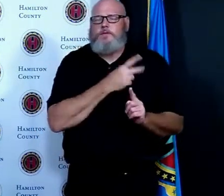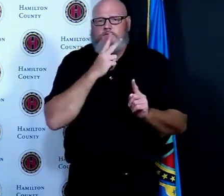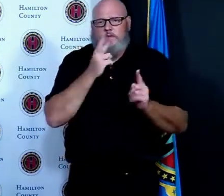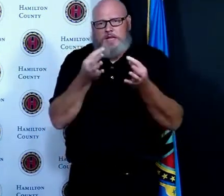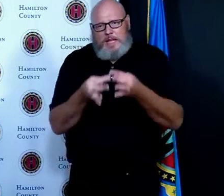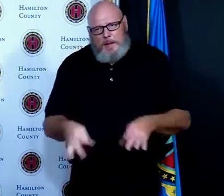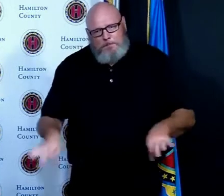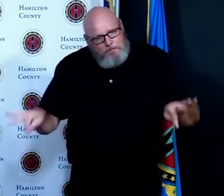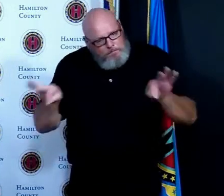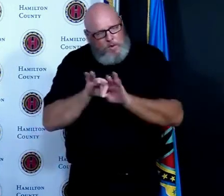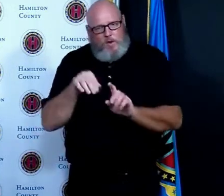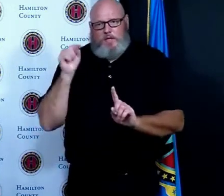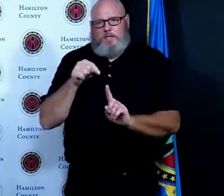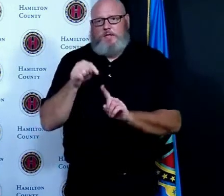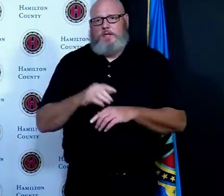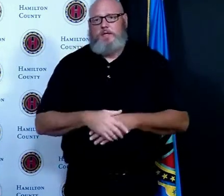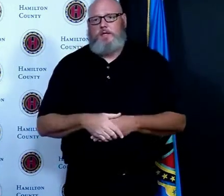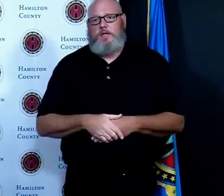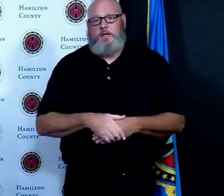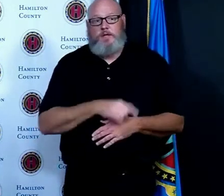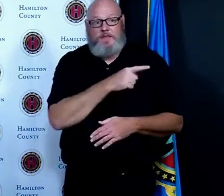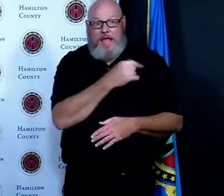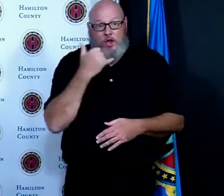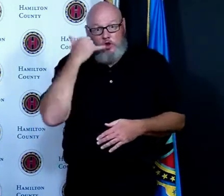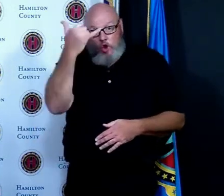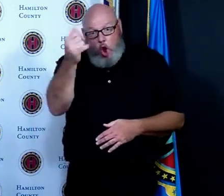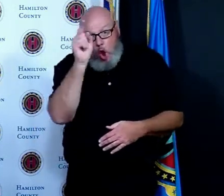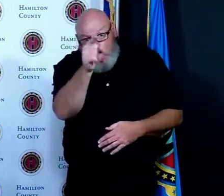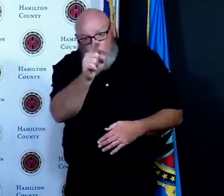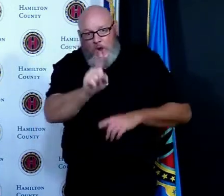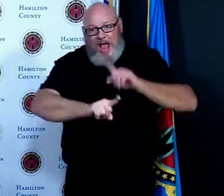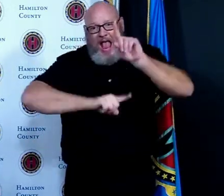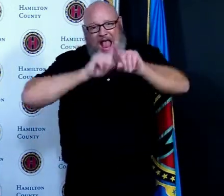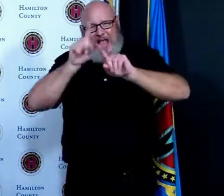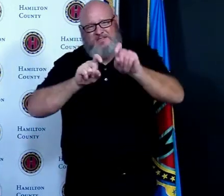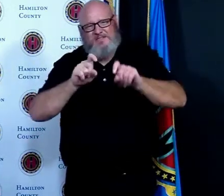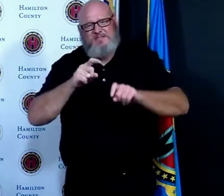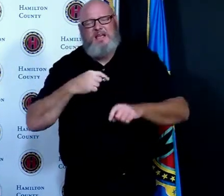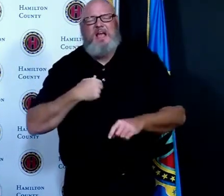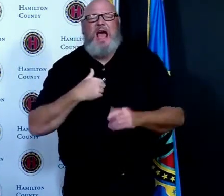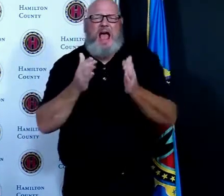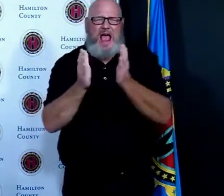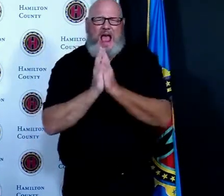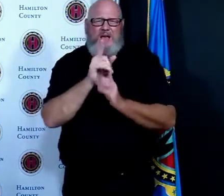answer and really are cooperative so that we can contain this virus moving forward so with that I